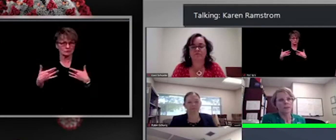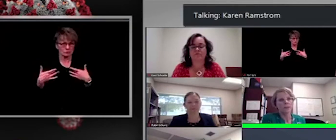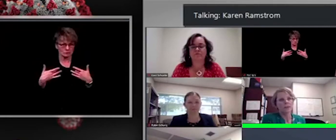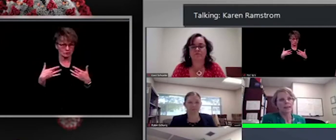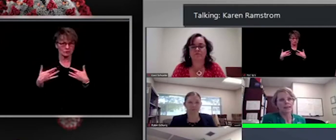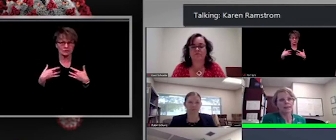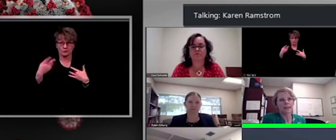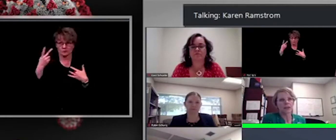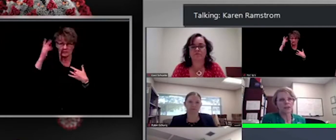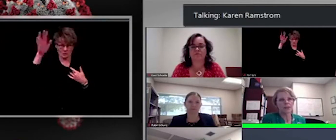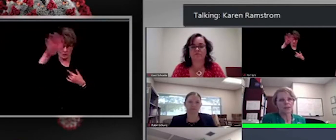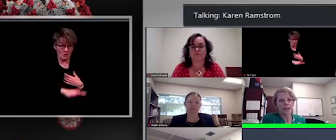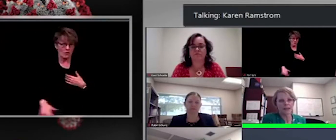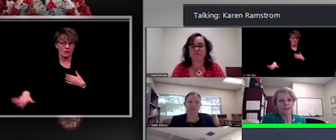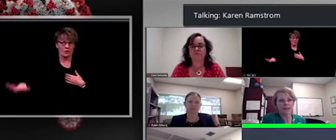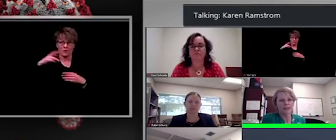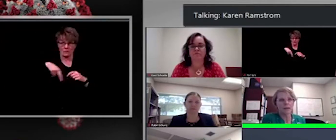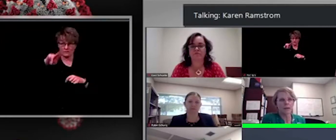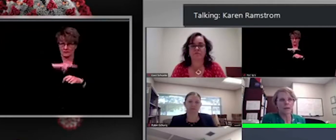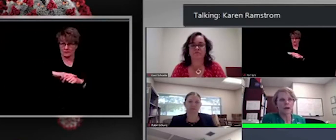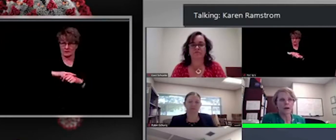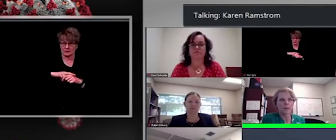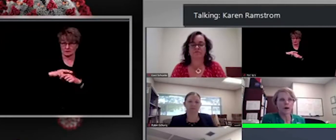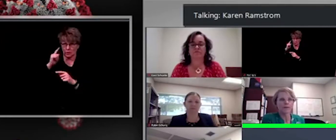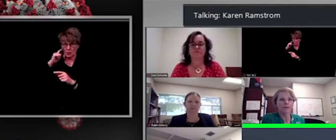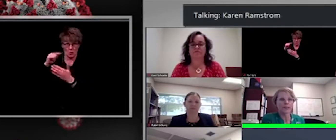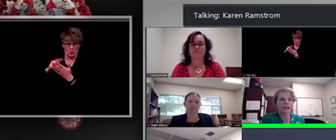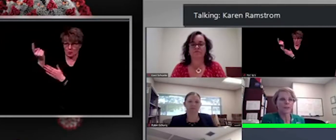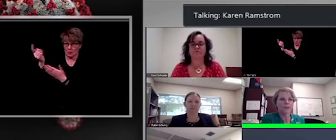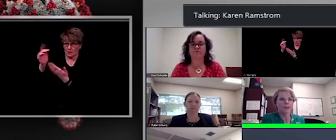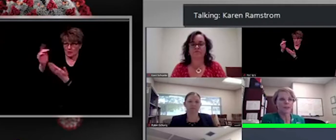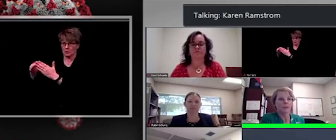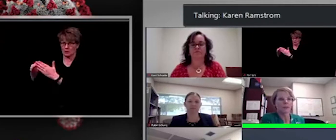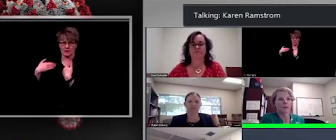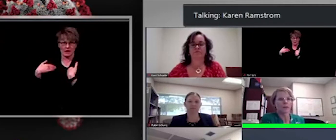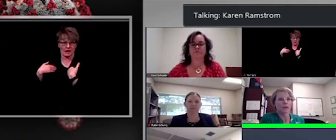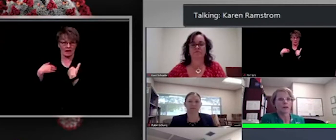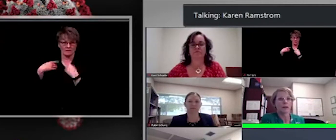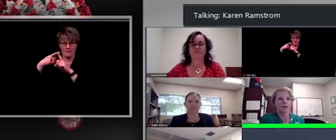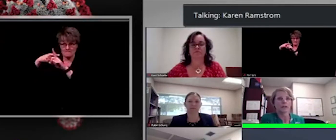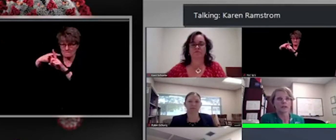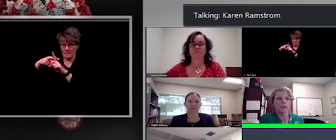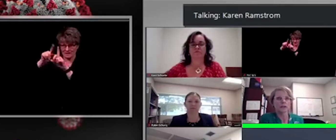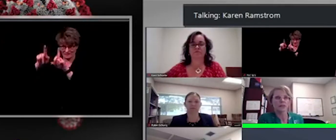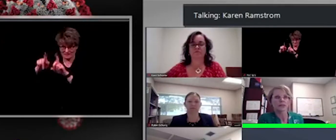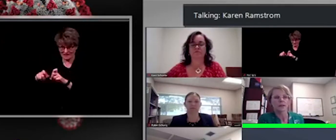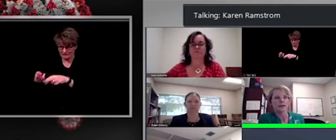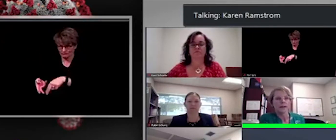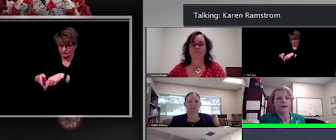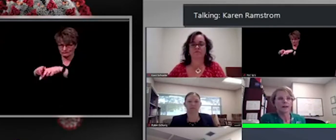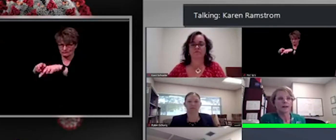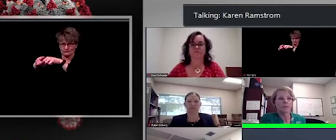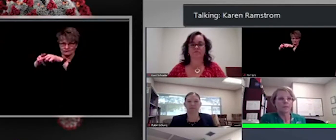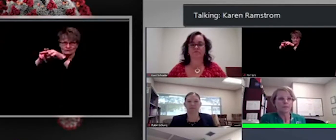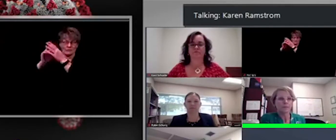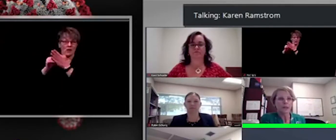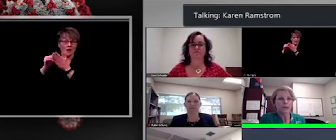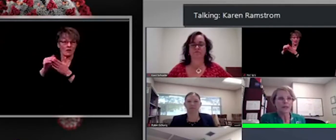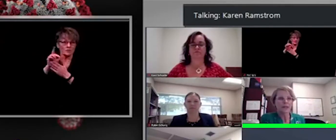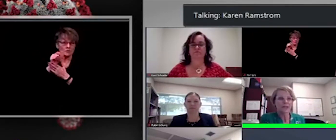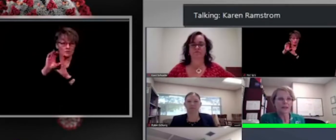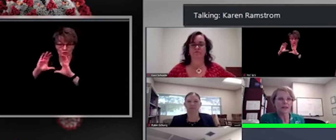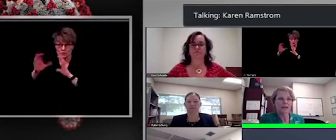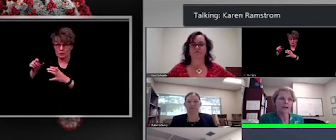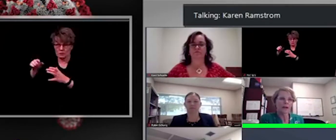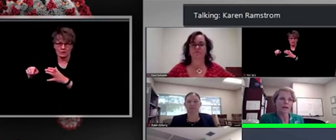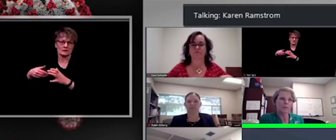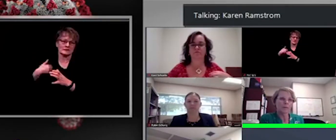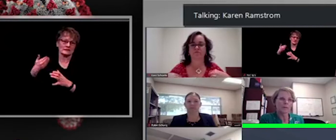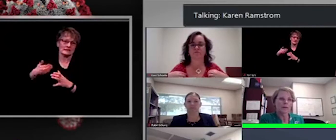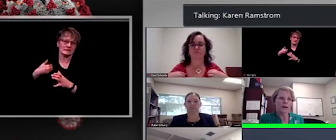a community has an increase in cases. Oftentimes that's among younger adults because they have